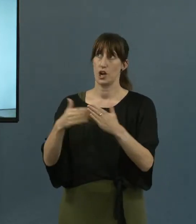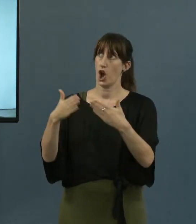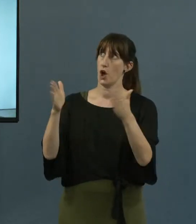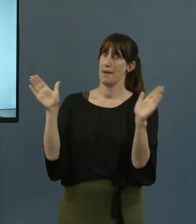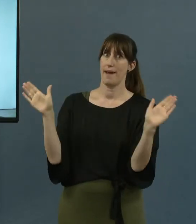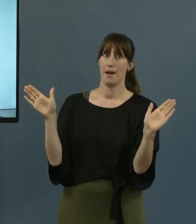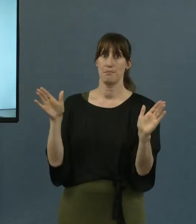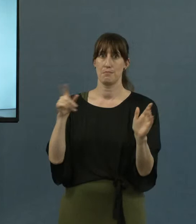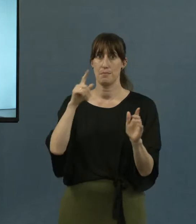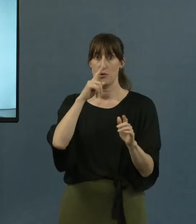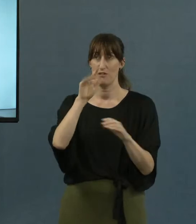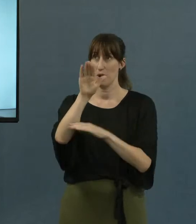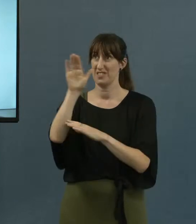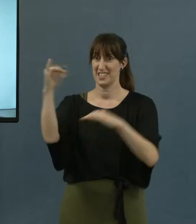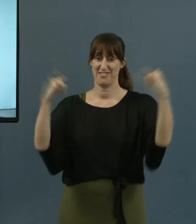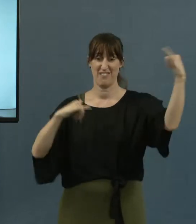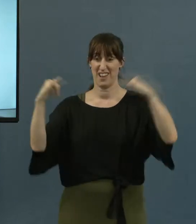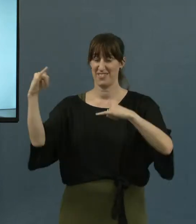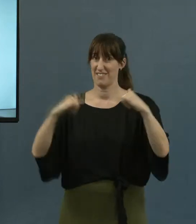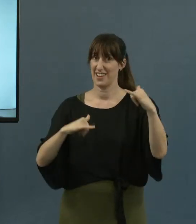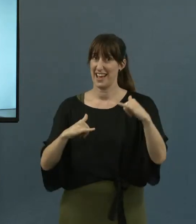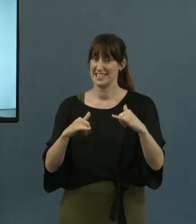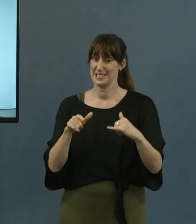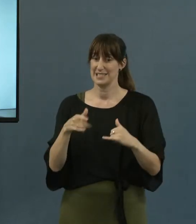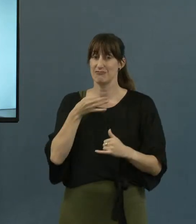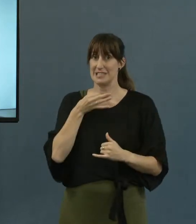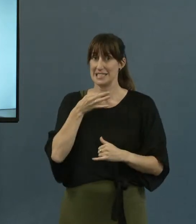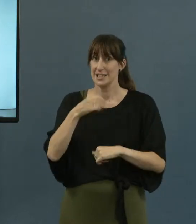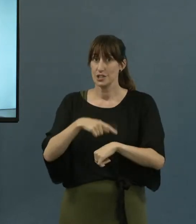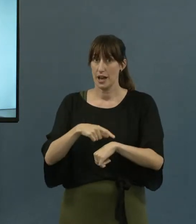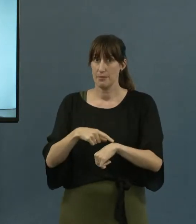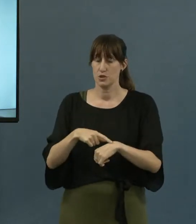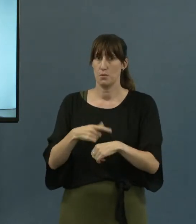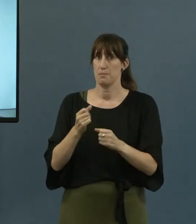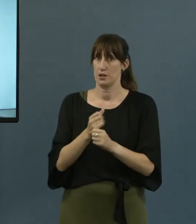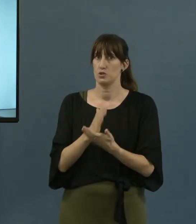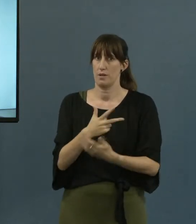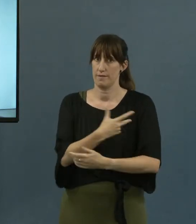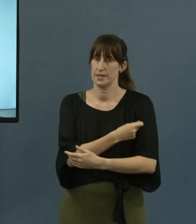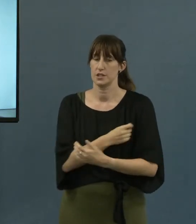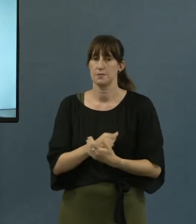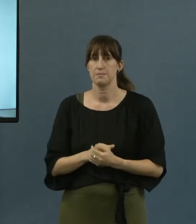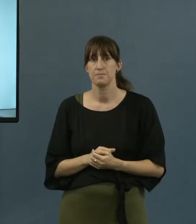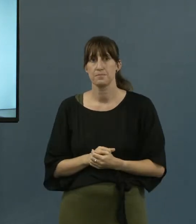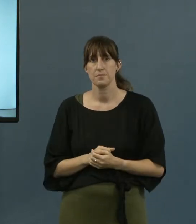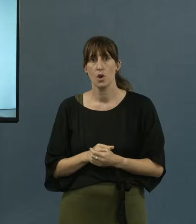lastly, we will be working across primary care,